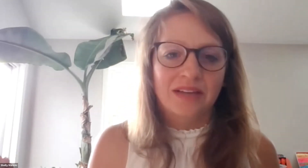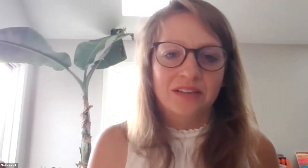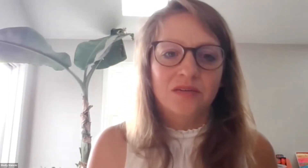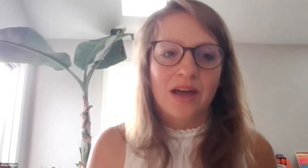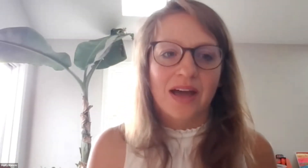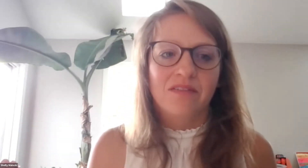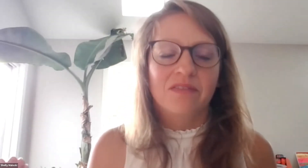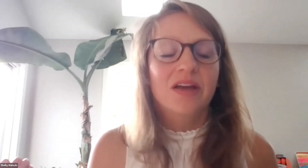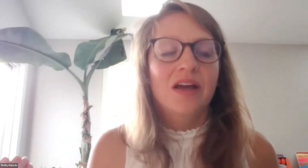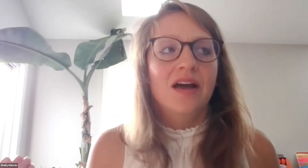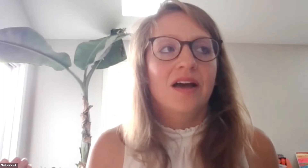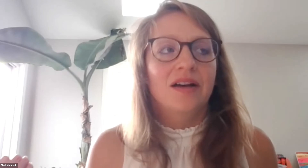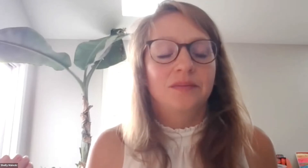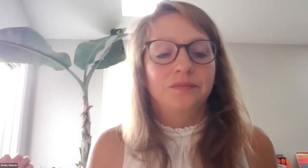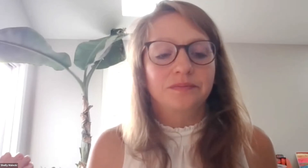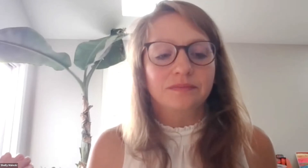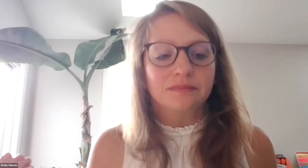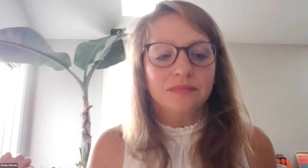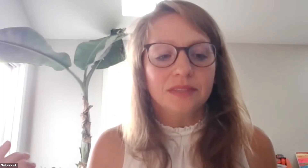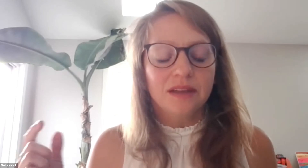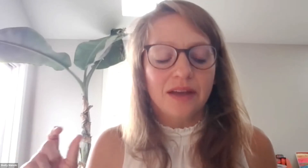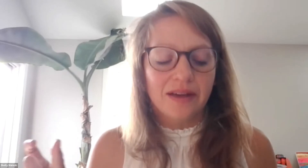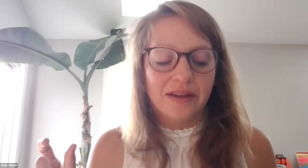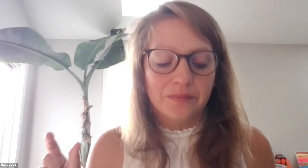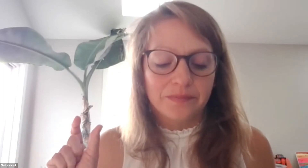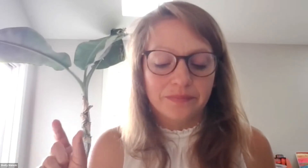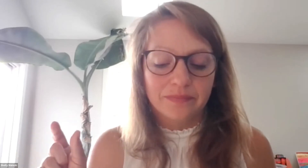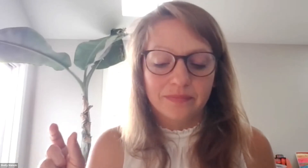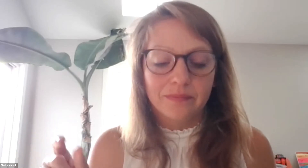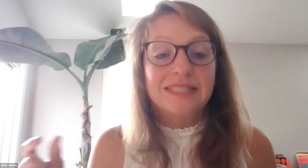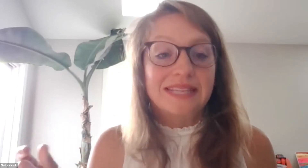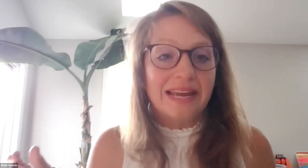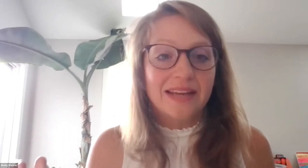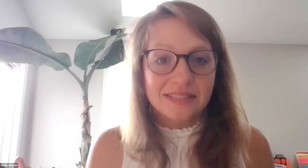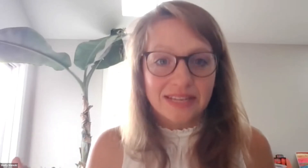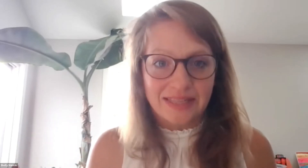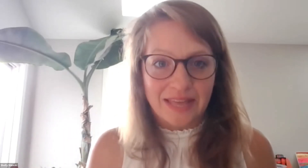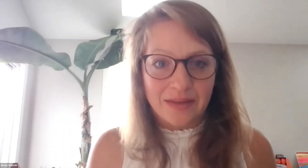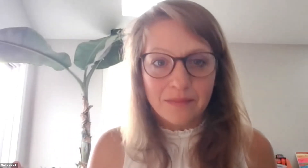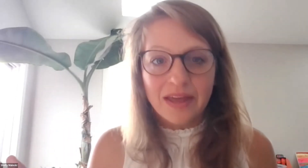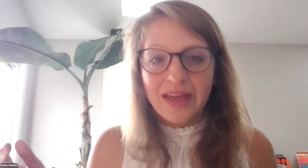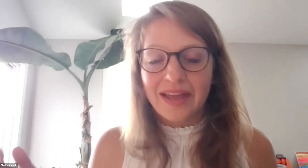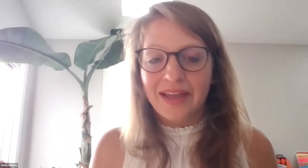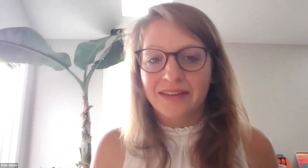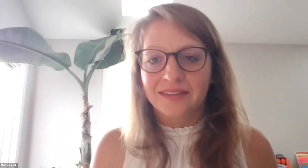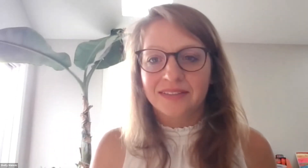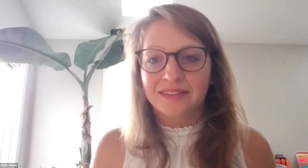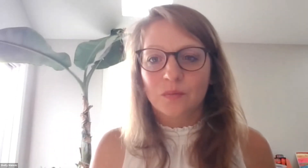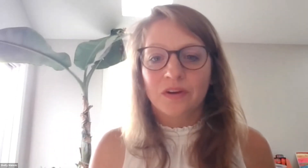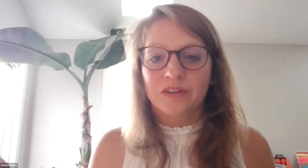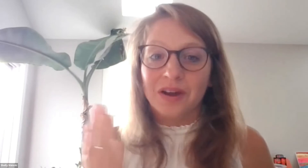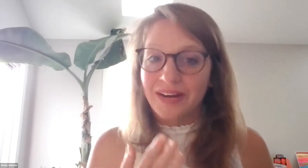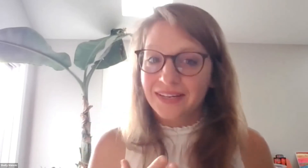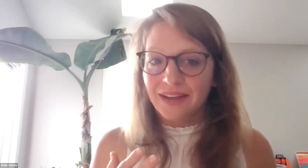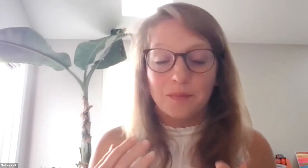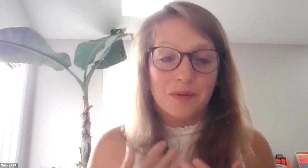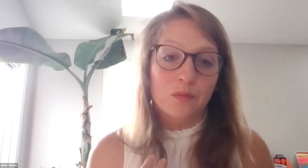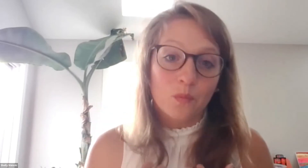that do have mistakes in them. And we're trying, I mean,